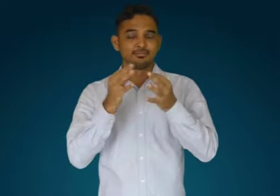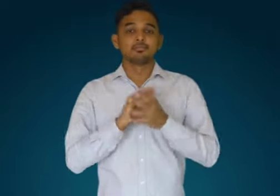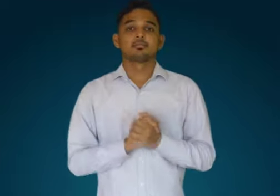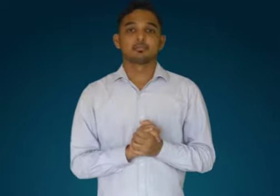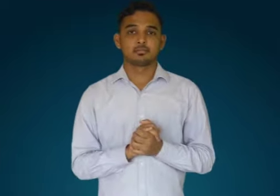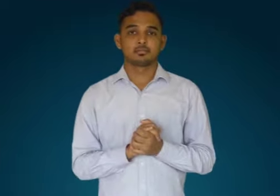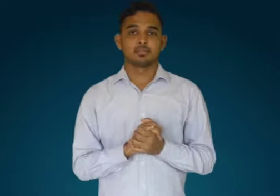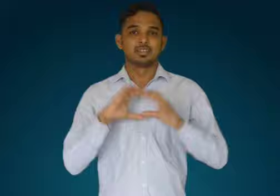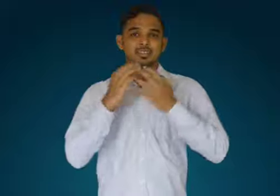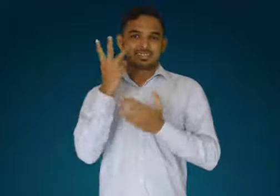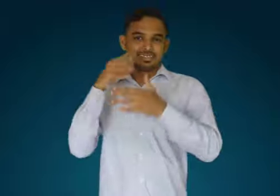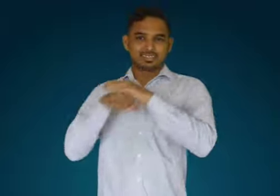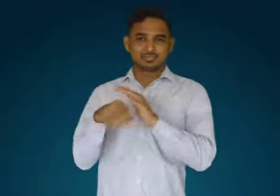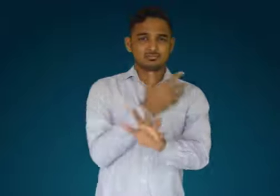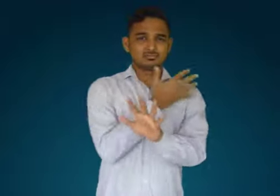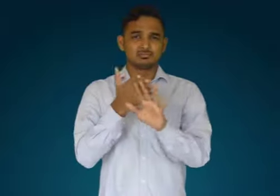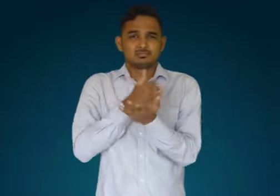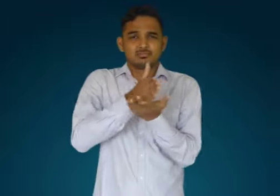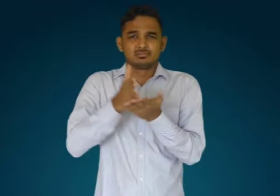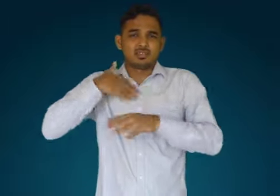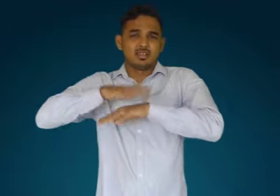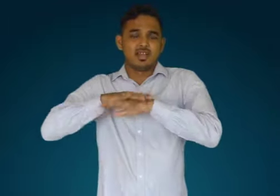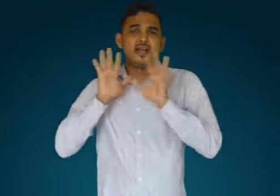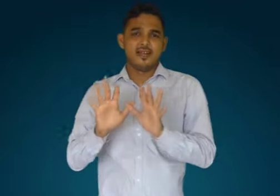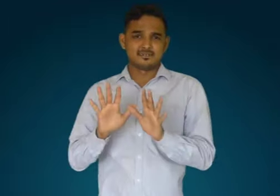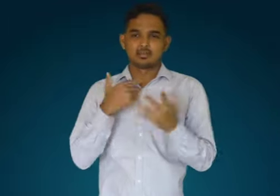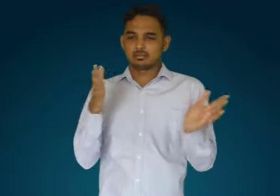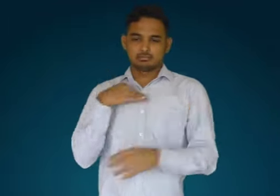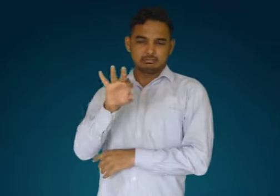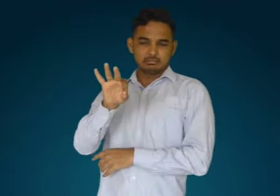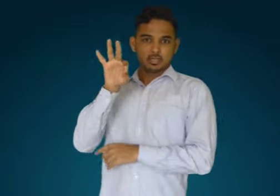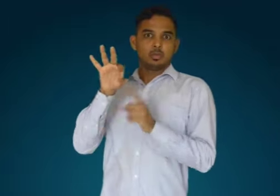this is a very effective and beneficial approach